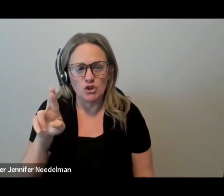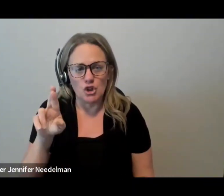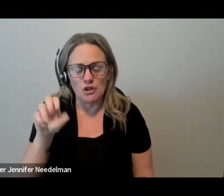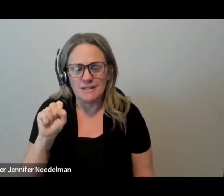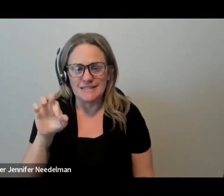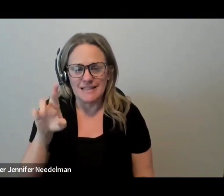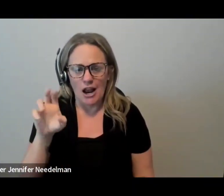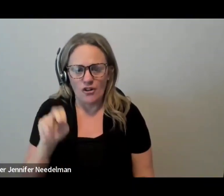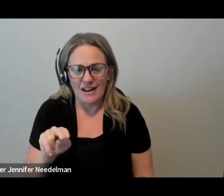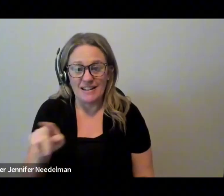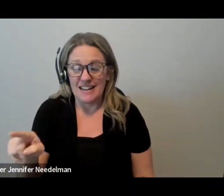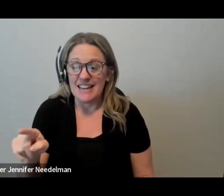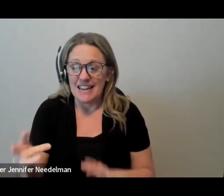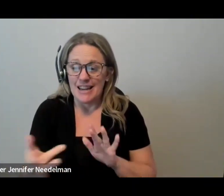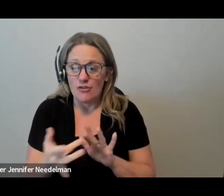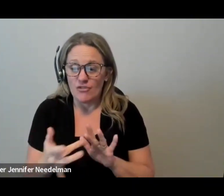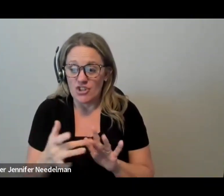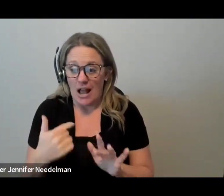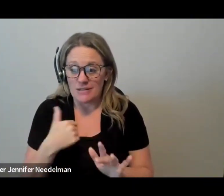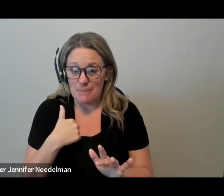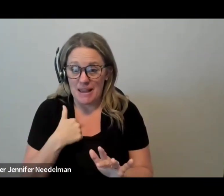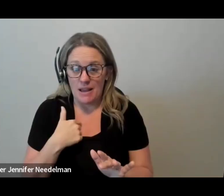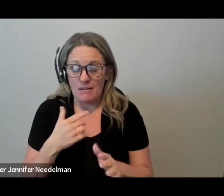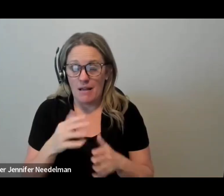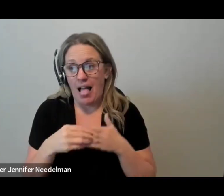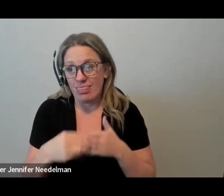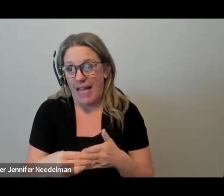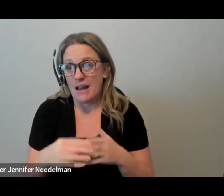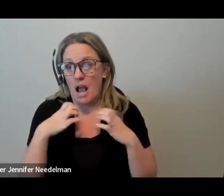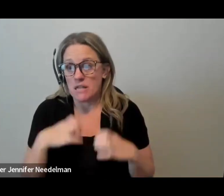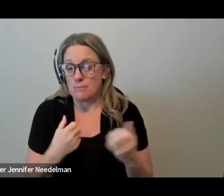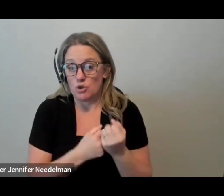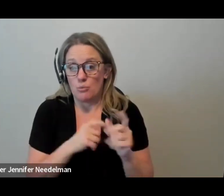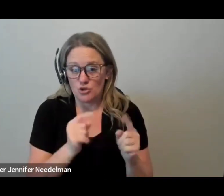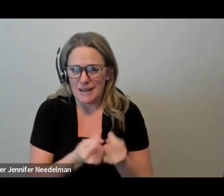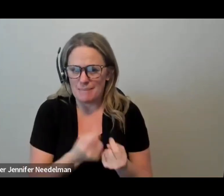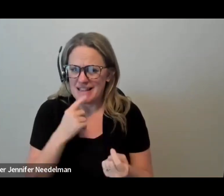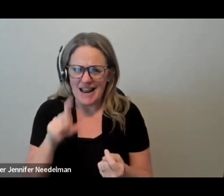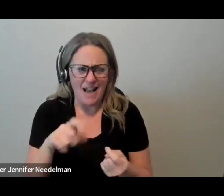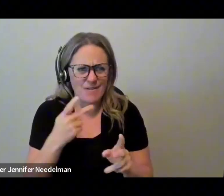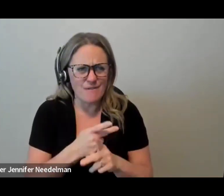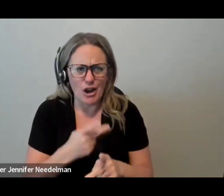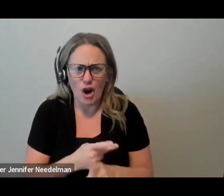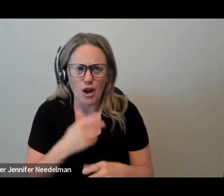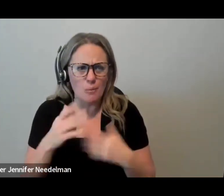as I was the leader of our customer support team, and said, Hey, like we need to figure out a process when someone who's blind